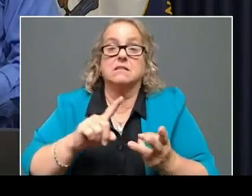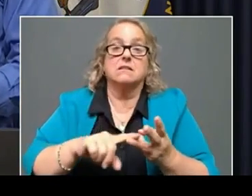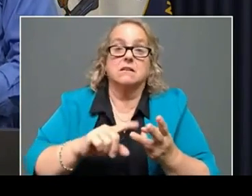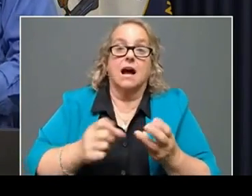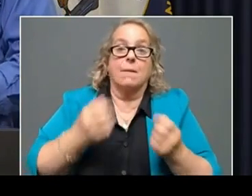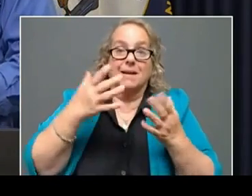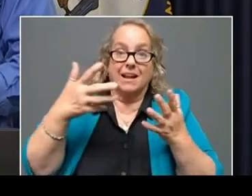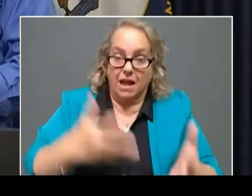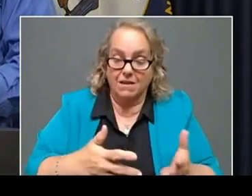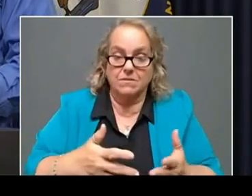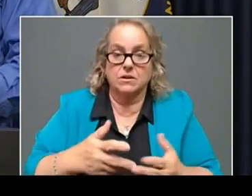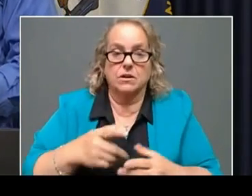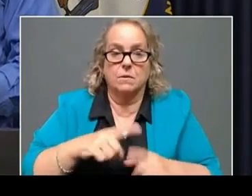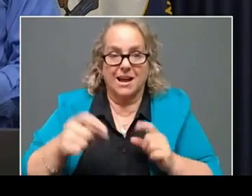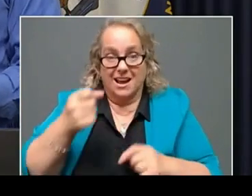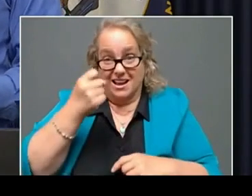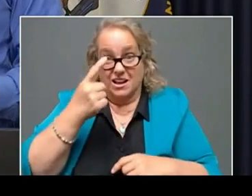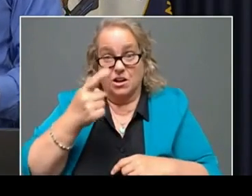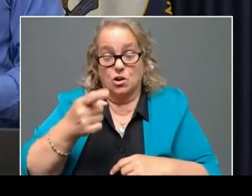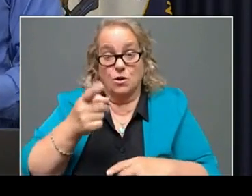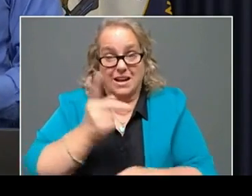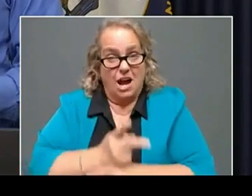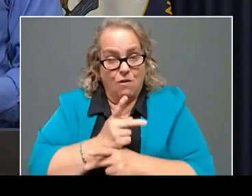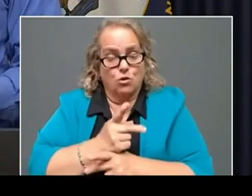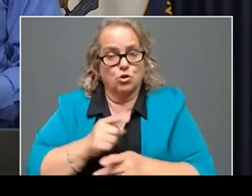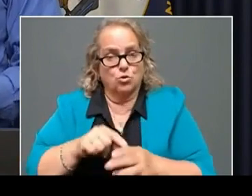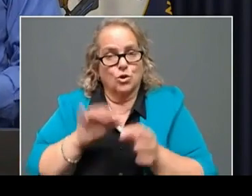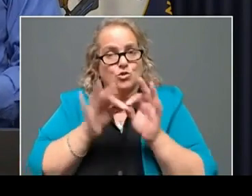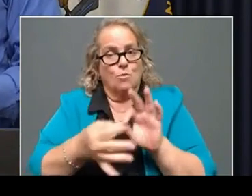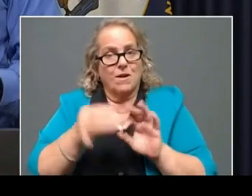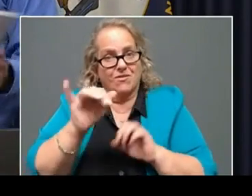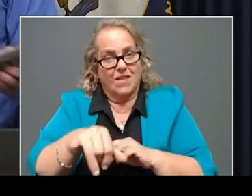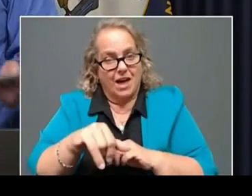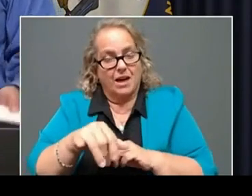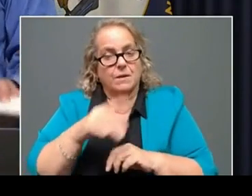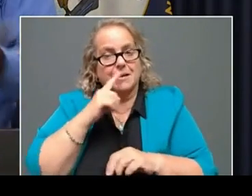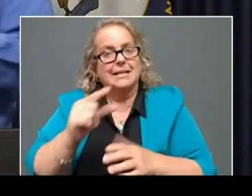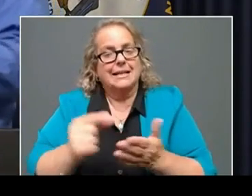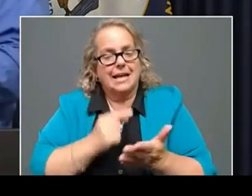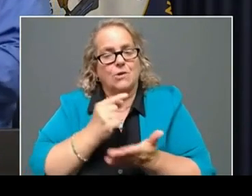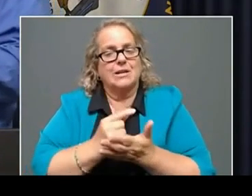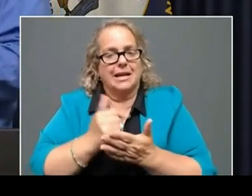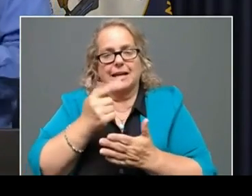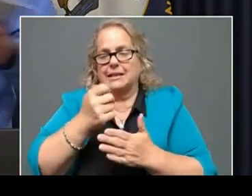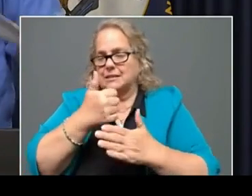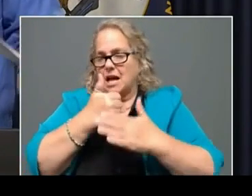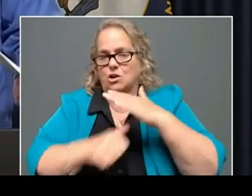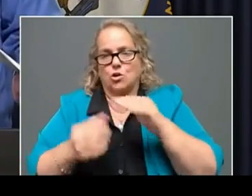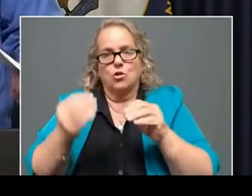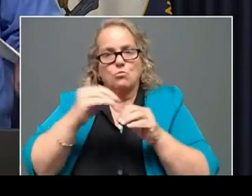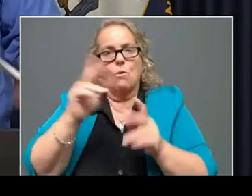careful and interpreting that because it is guaranteed to be an under estimate. There are more people who go in the hospital that we never talked to